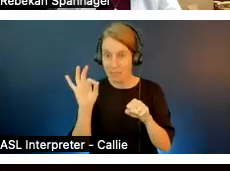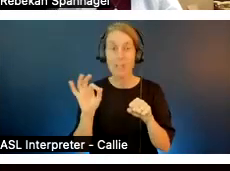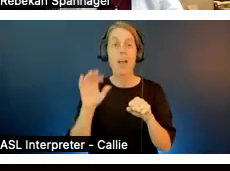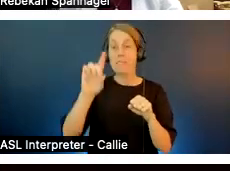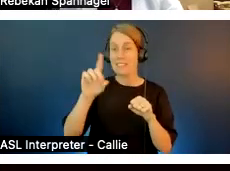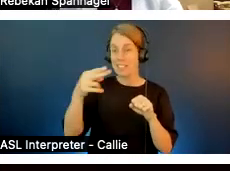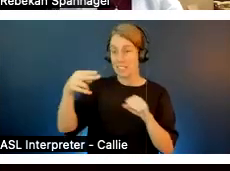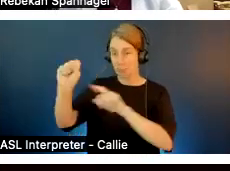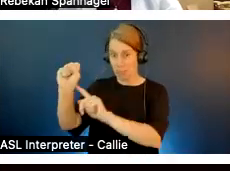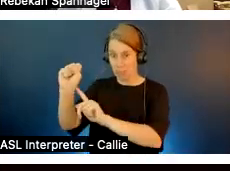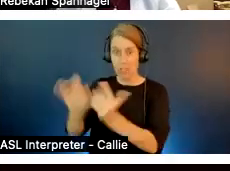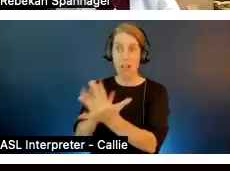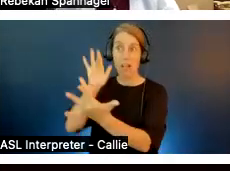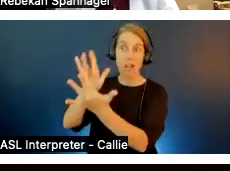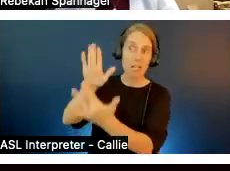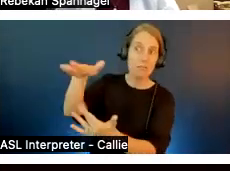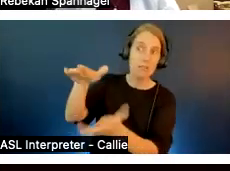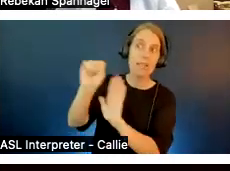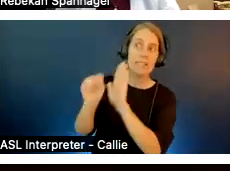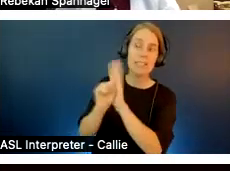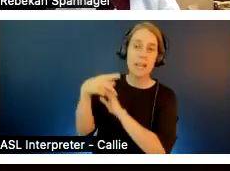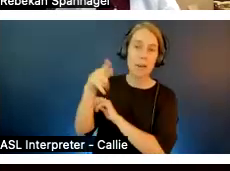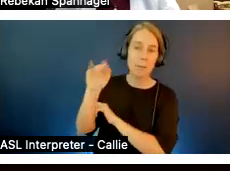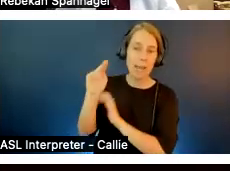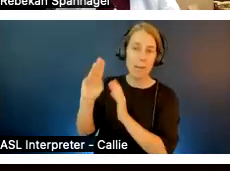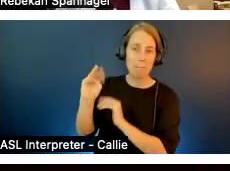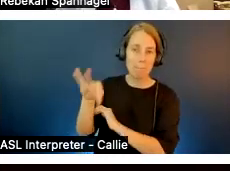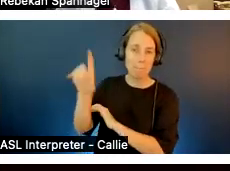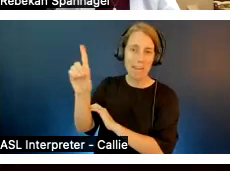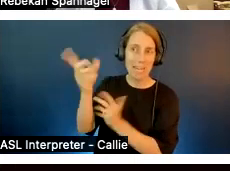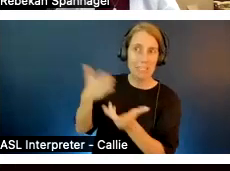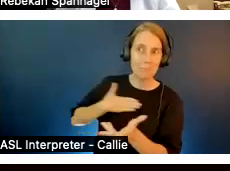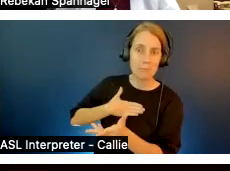and get information about the state plan and importantly you can go to your case manager or